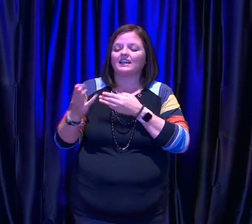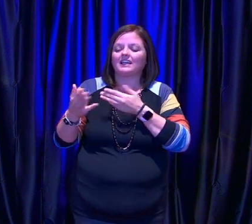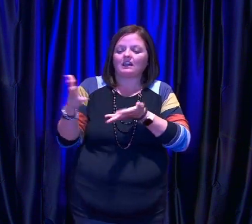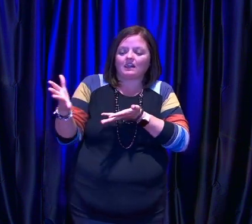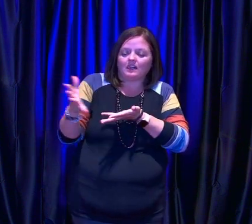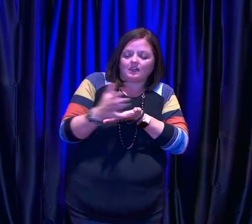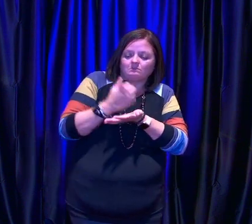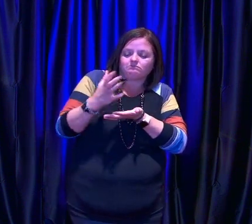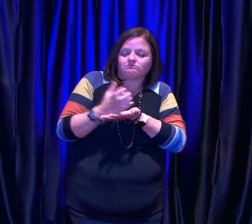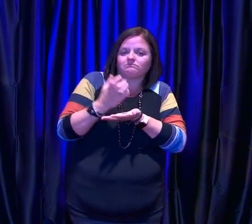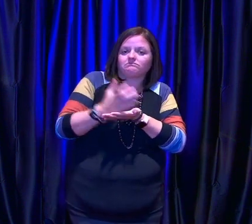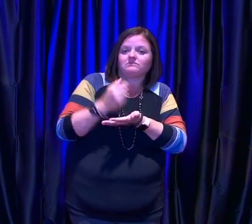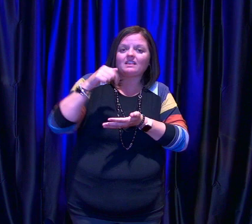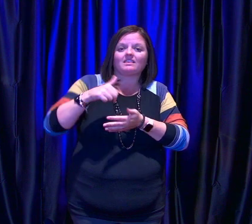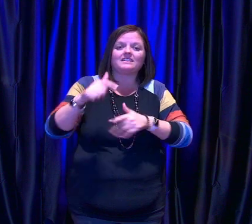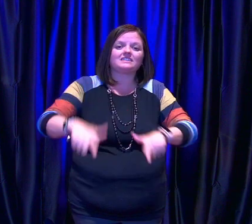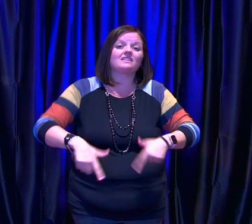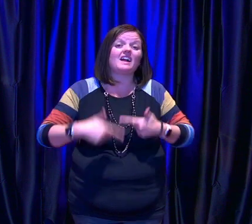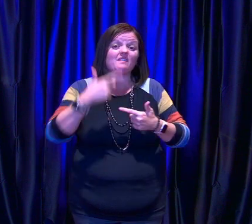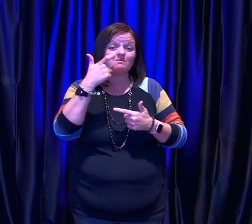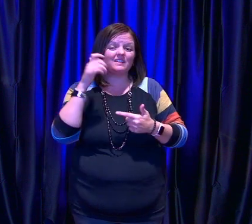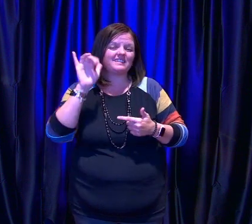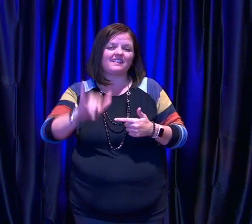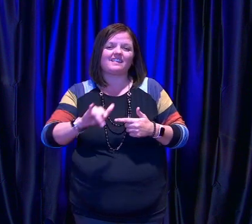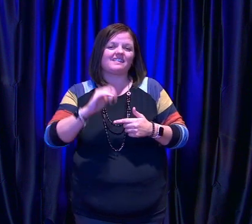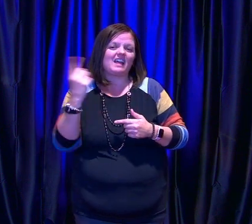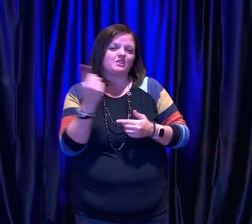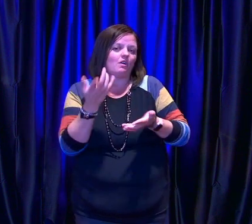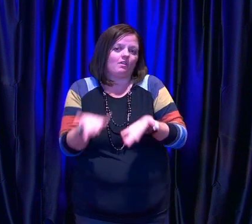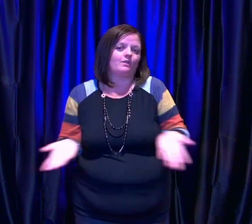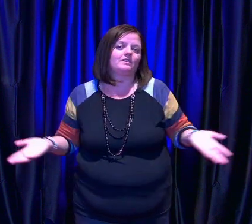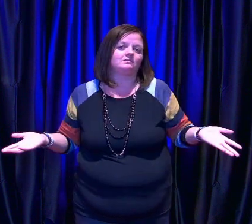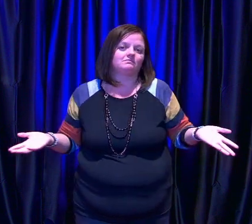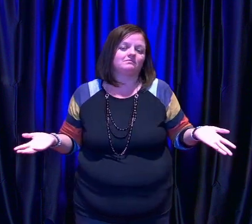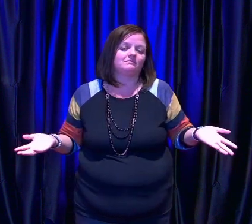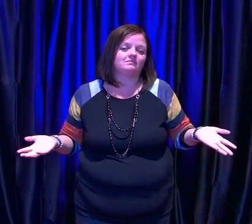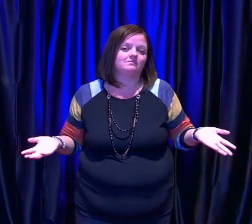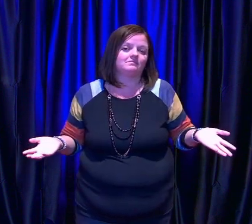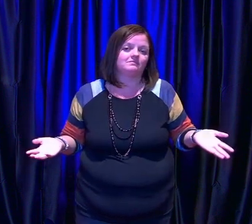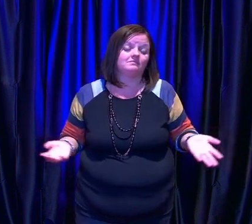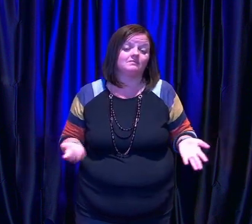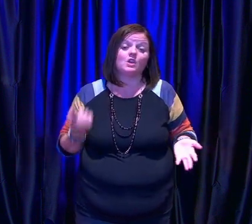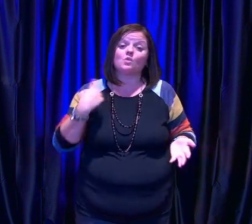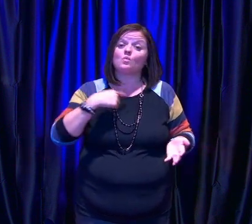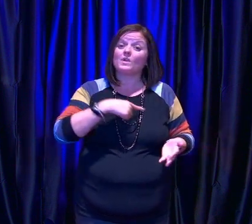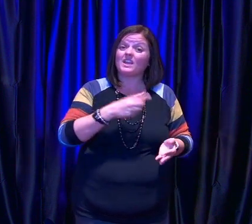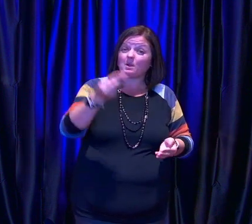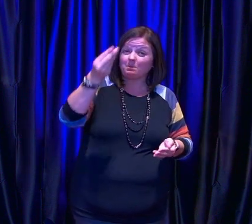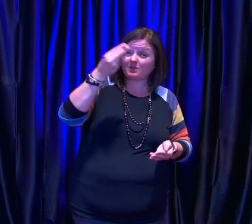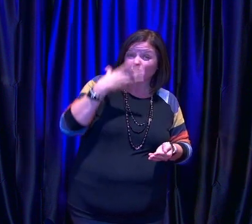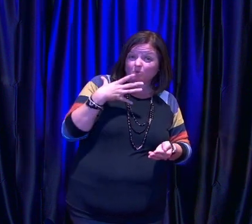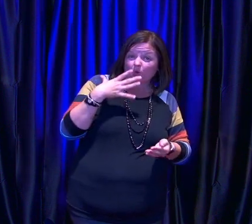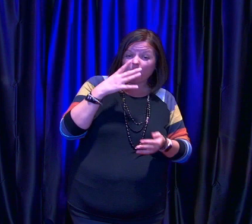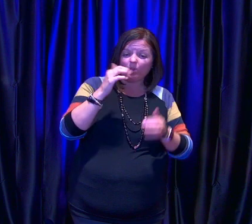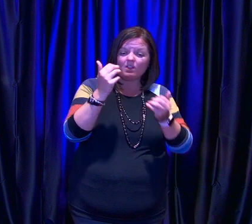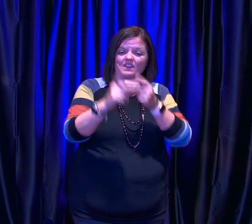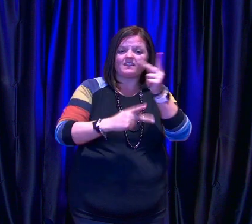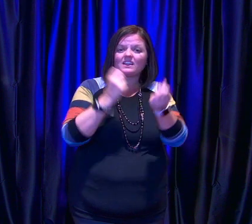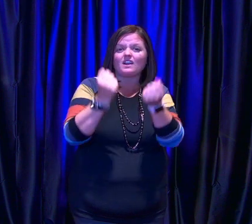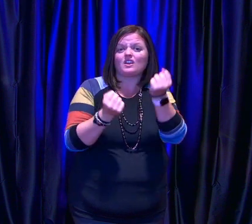can from this life because that's all there is we're being told that the kind of car you drive will